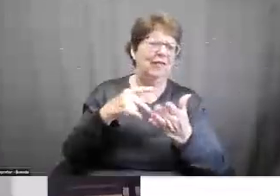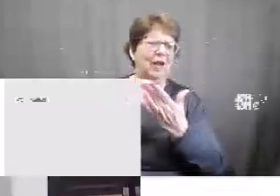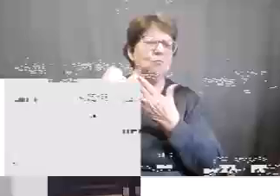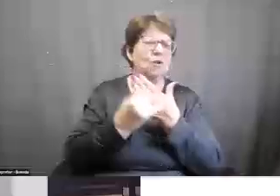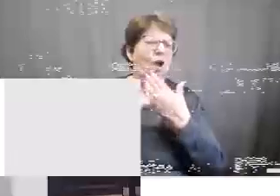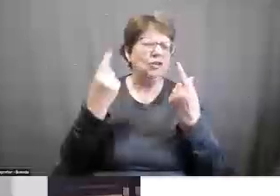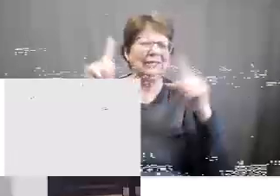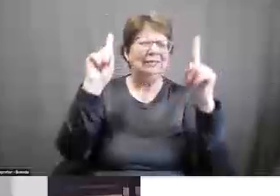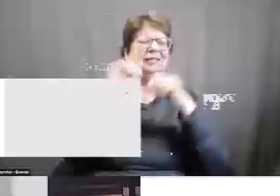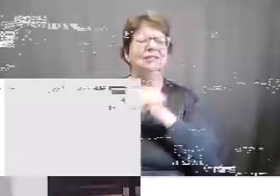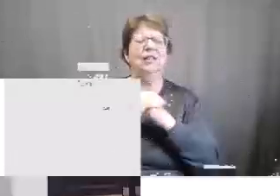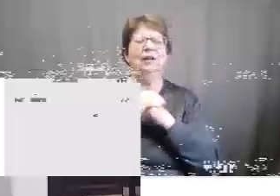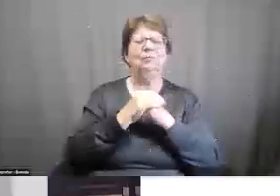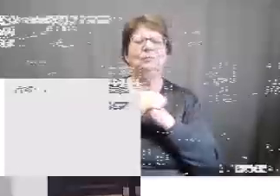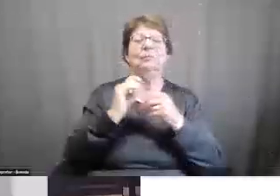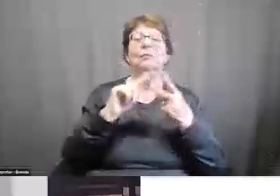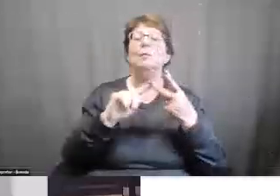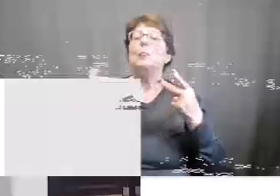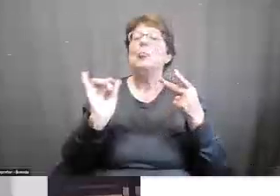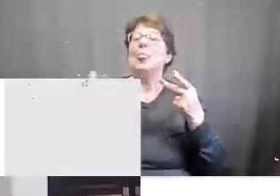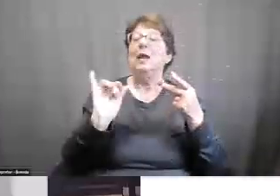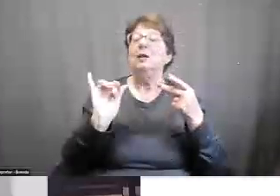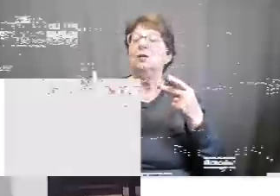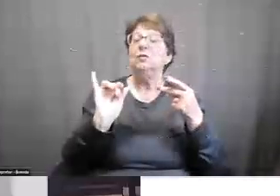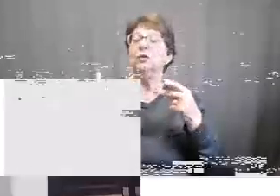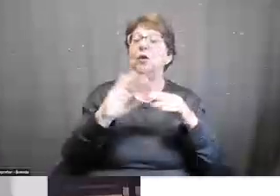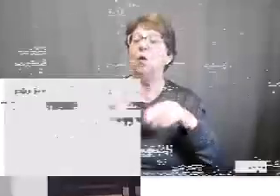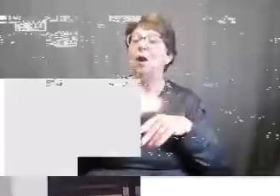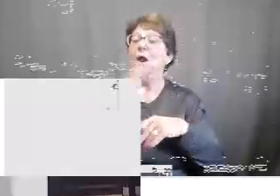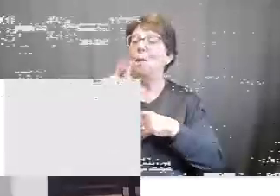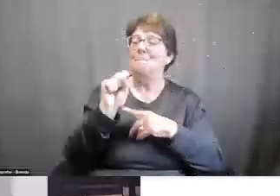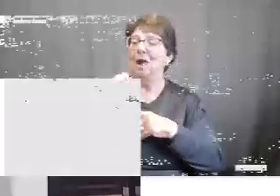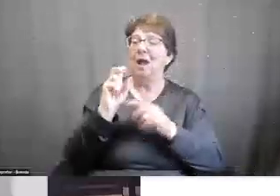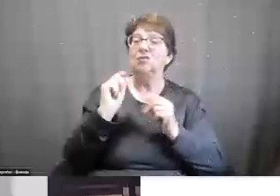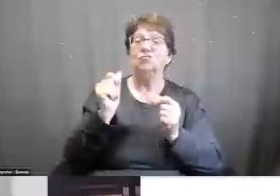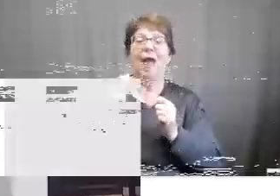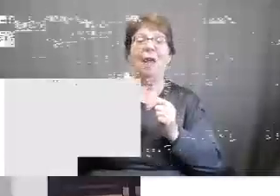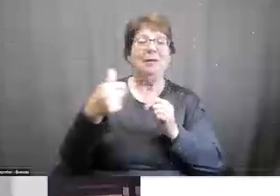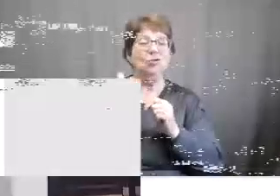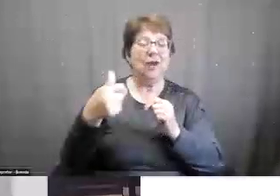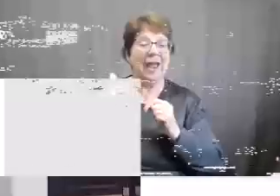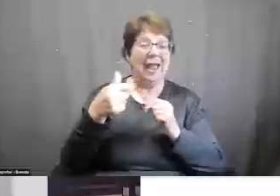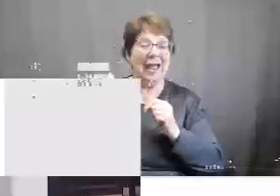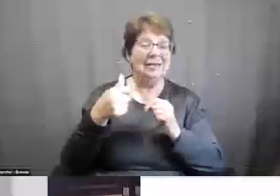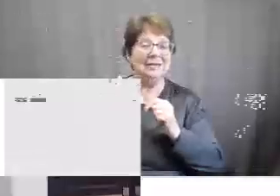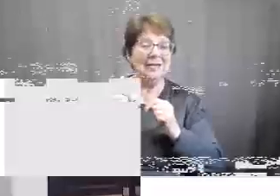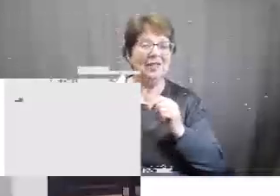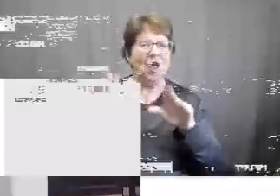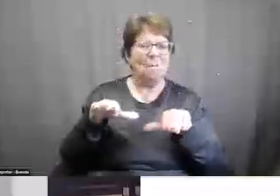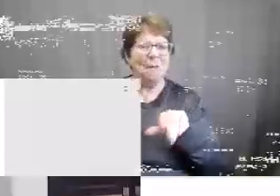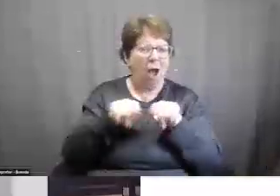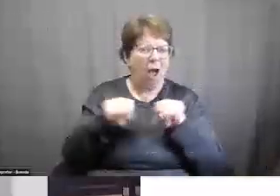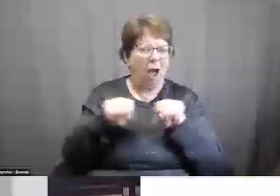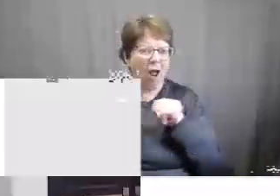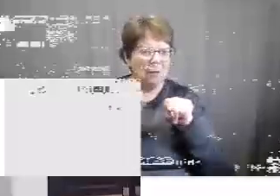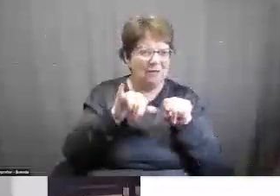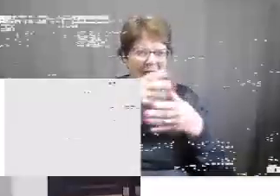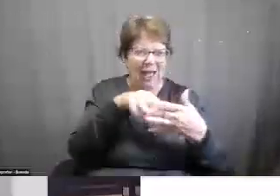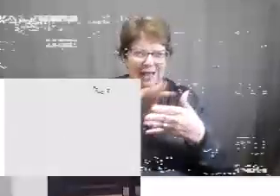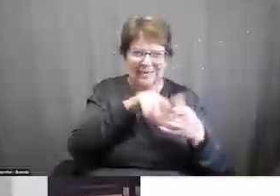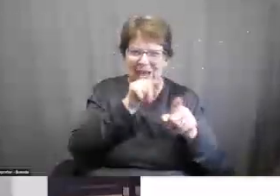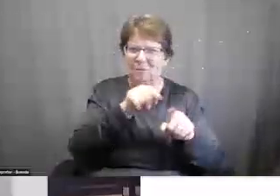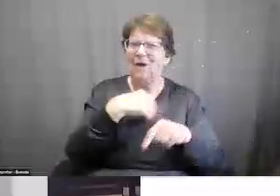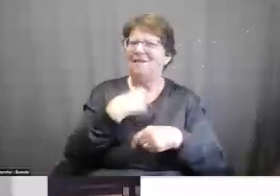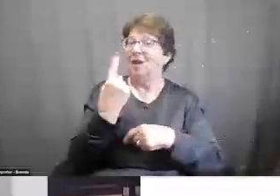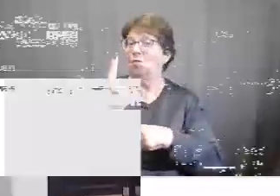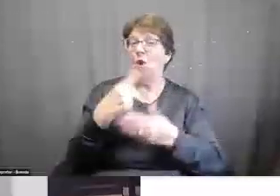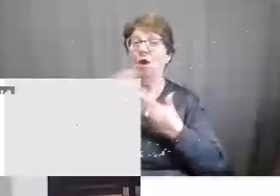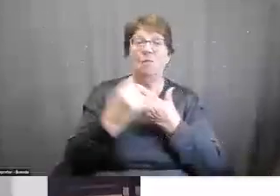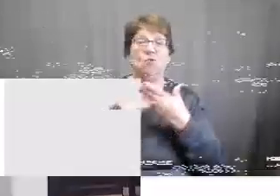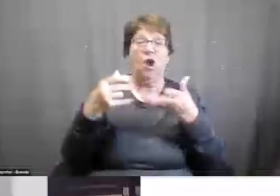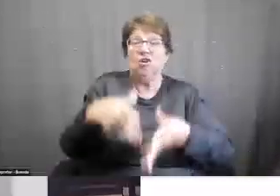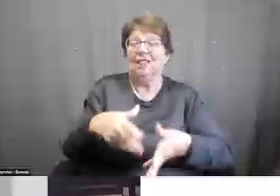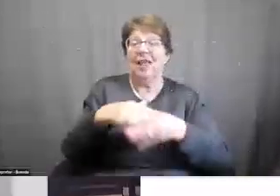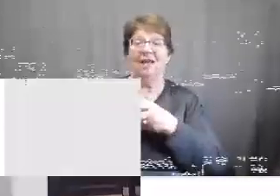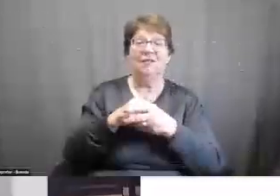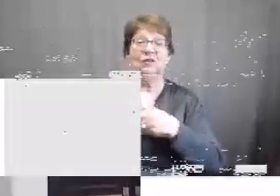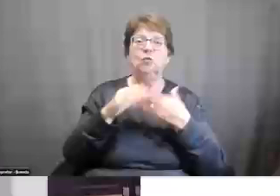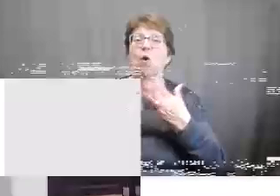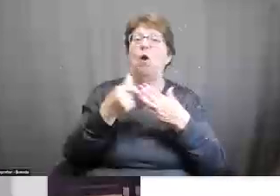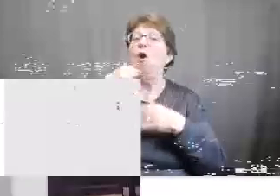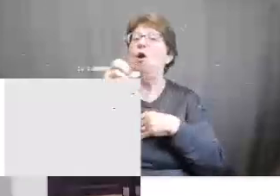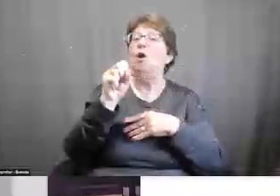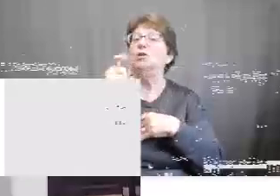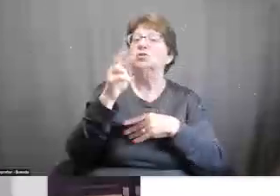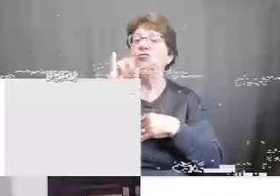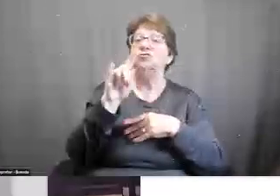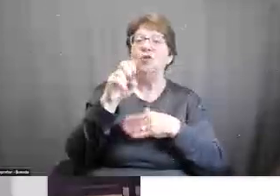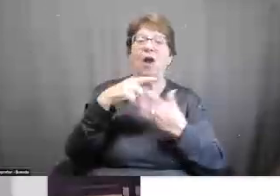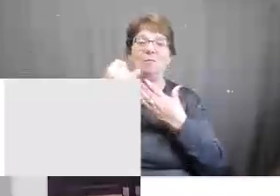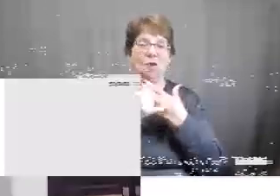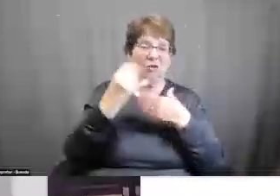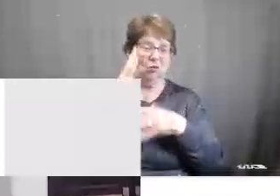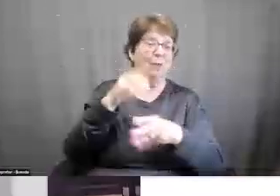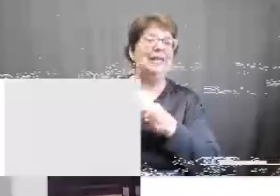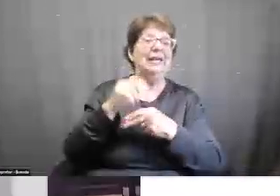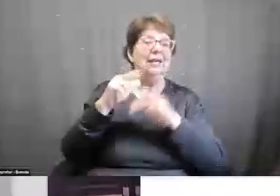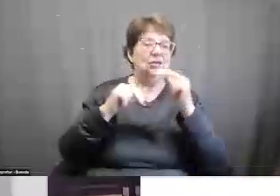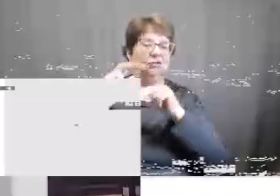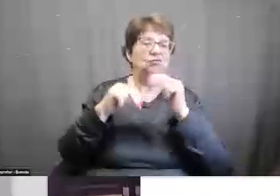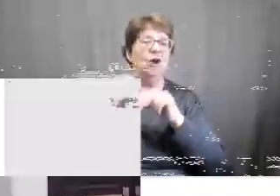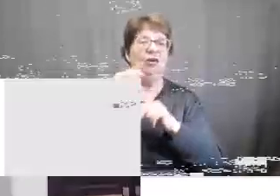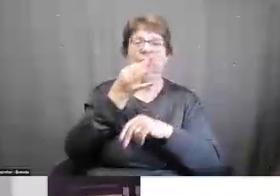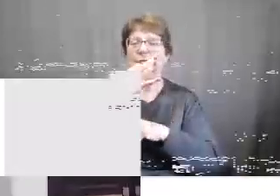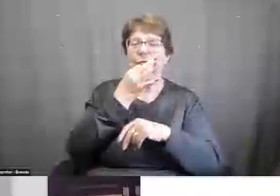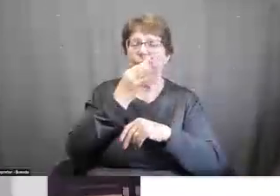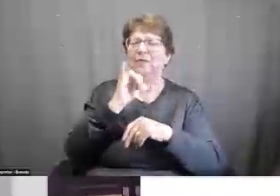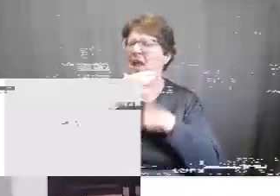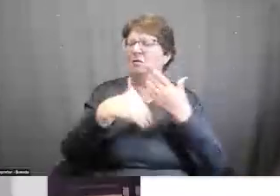Boardroom: And I'll also note that on our bus rapid transit, there towards the bottom of that table, that we just have that one project left. So all of the Stride projects will be in construction here very shortly, and this one is moving along very successfully.